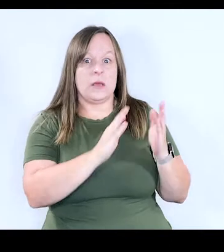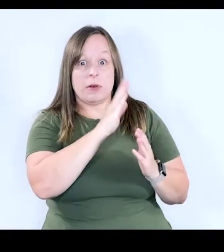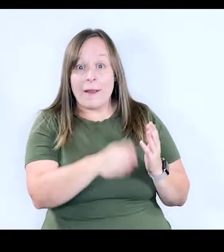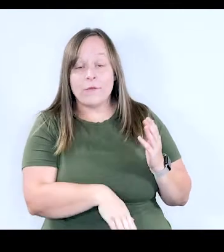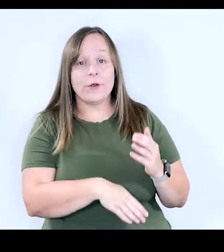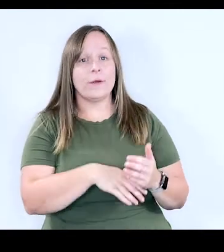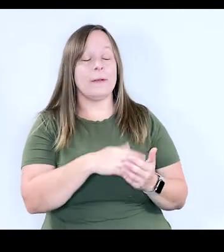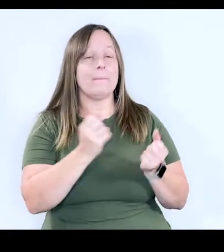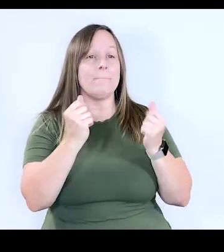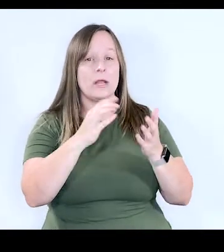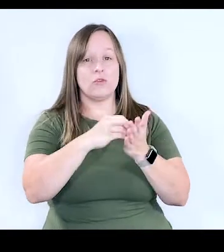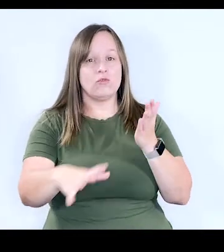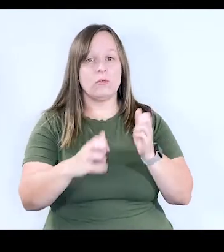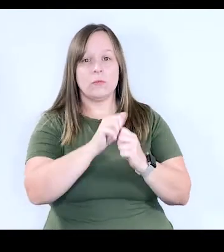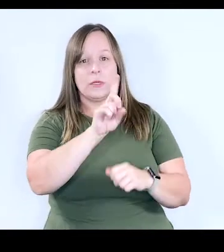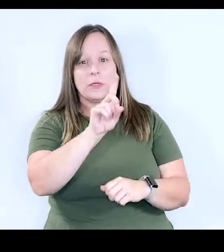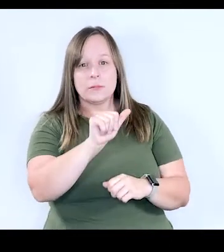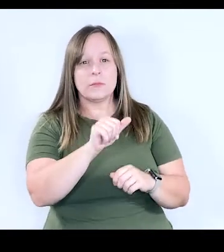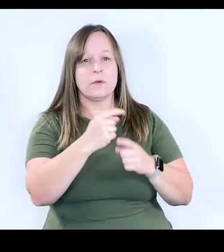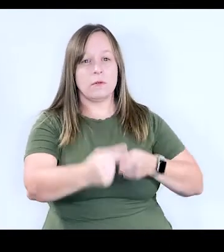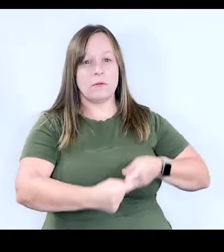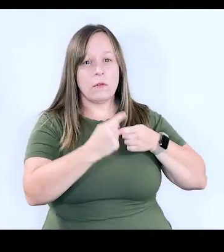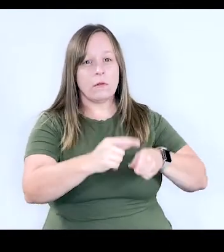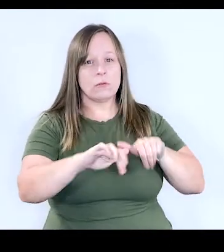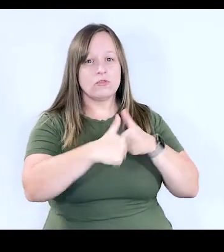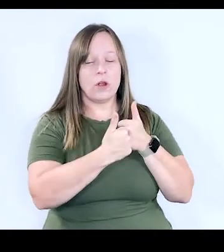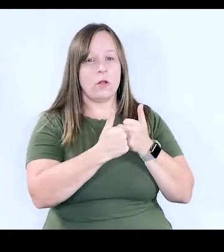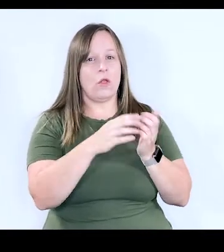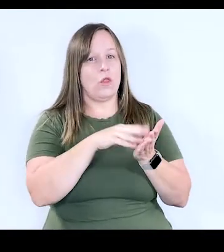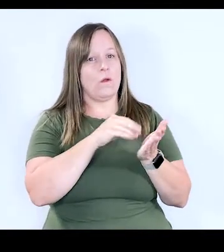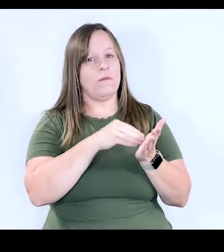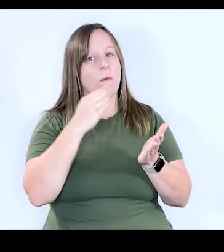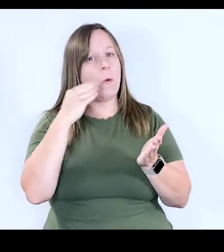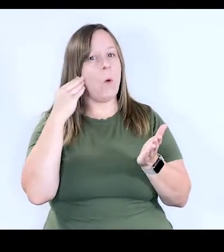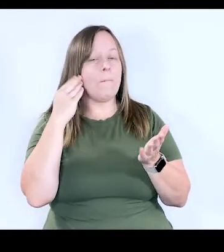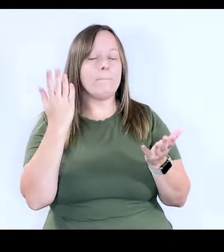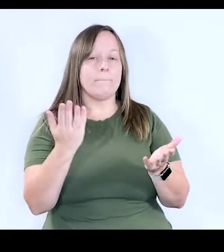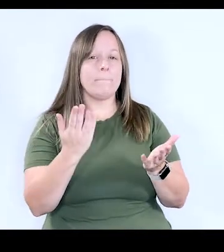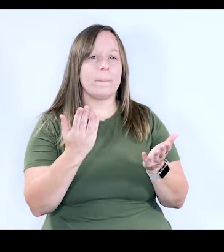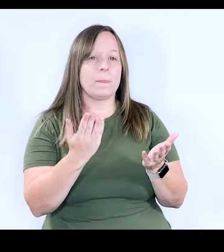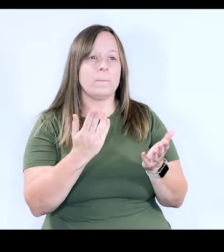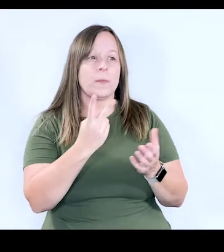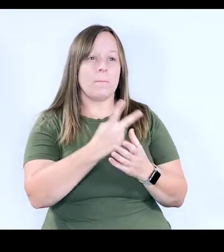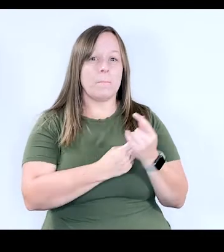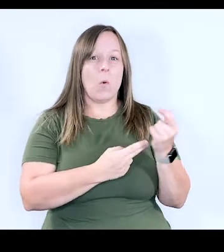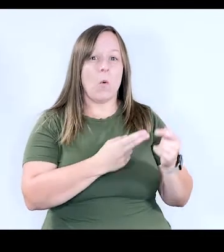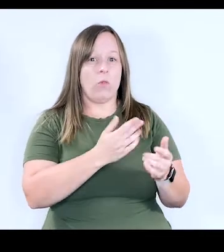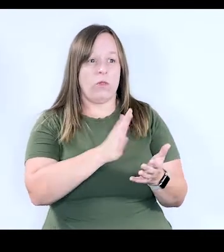Many students with disabilities have had a really hard time learning from home, and this caused both a reduction